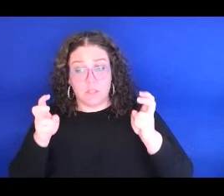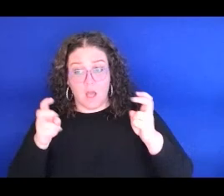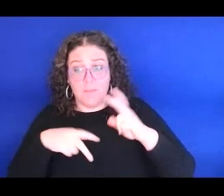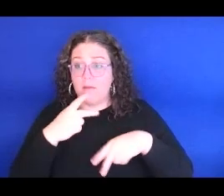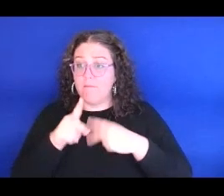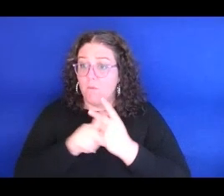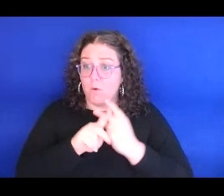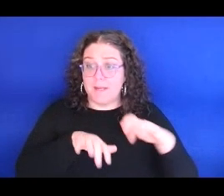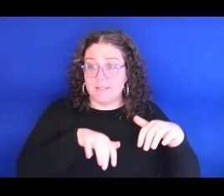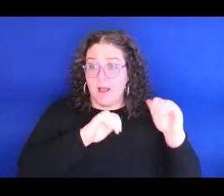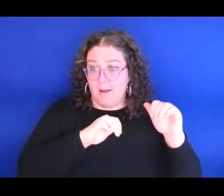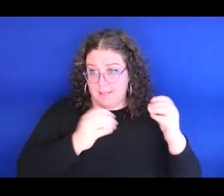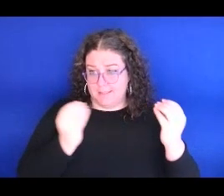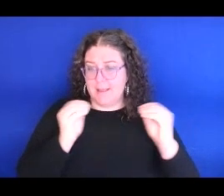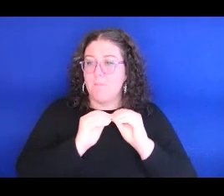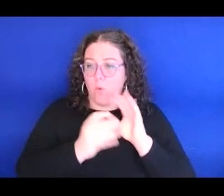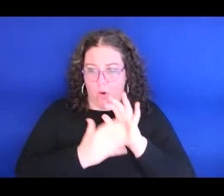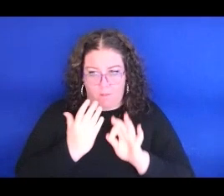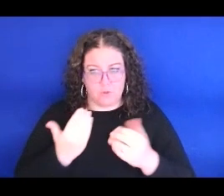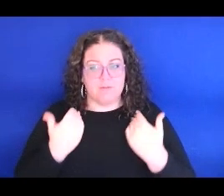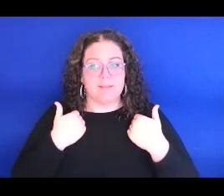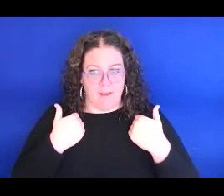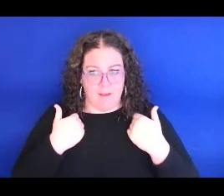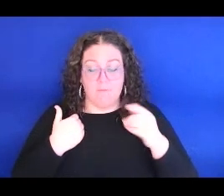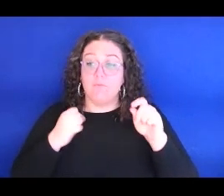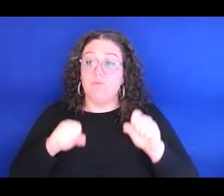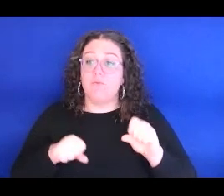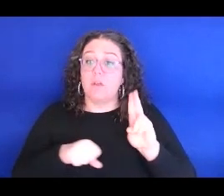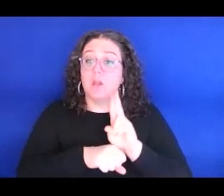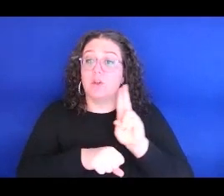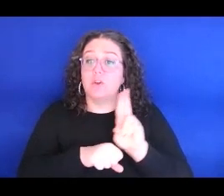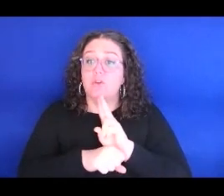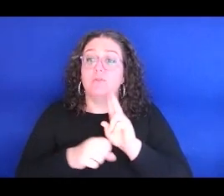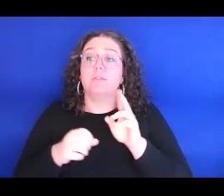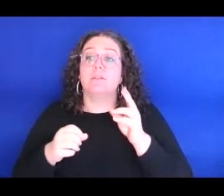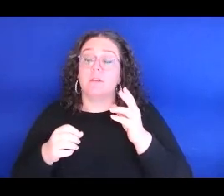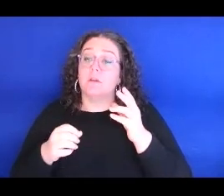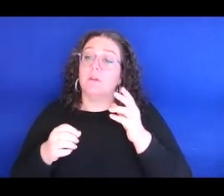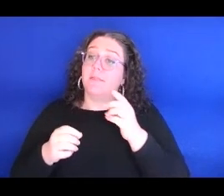format, and more. You can also search specifically for DIF-related products